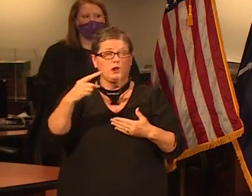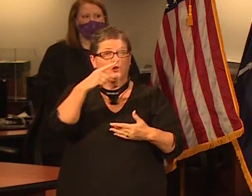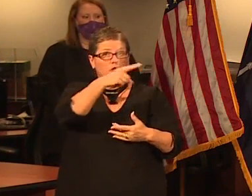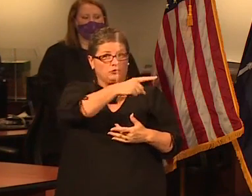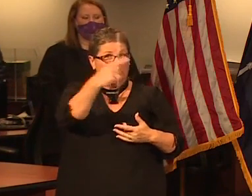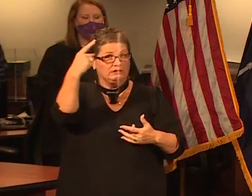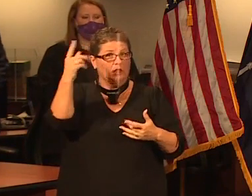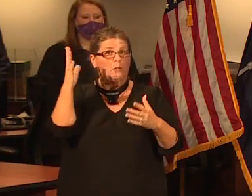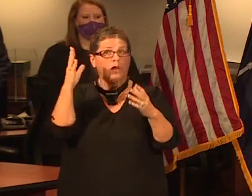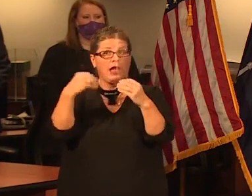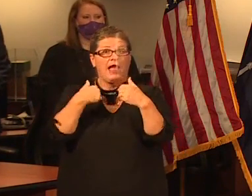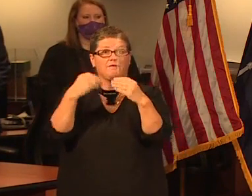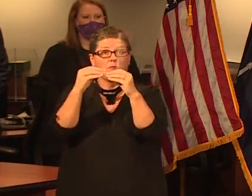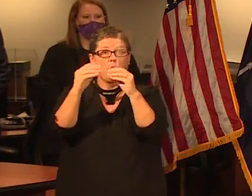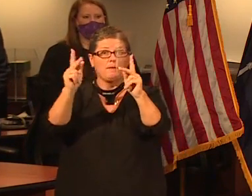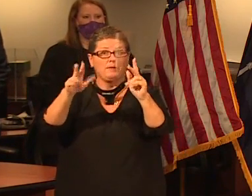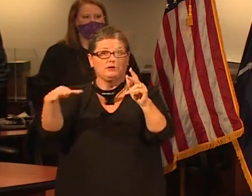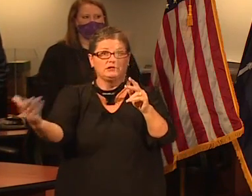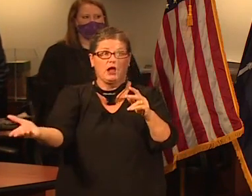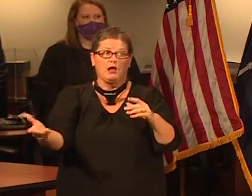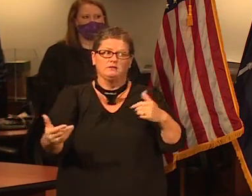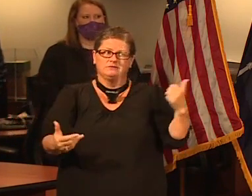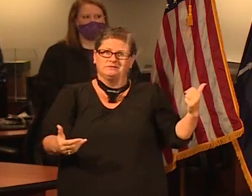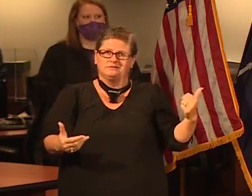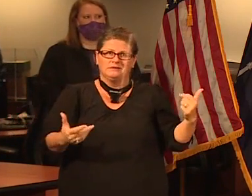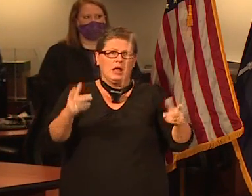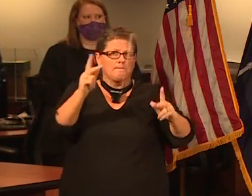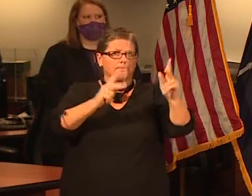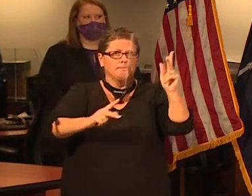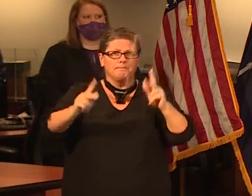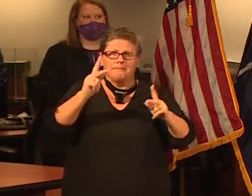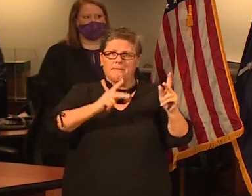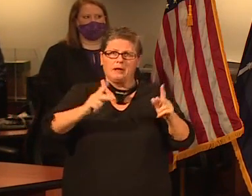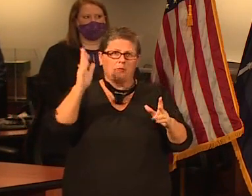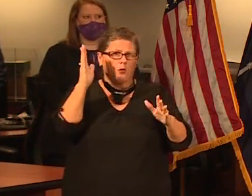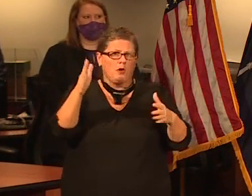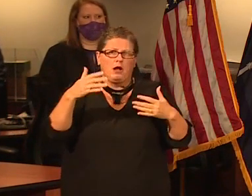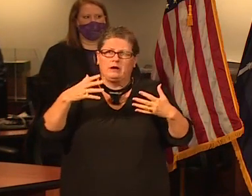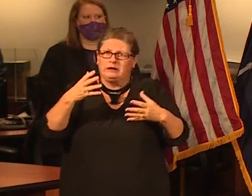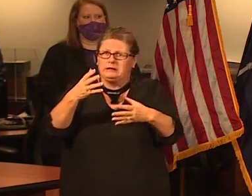ARE YOU WOR FRID MORE SCHOOLS OPEN UP, WE COULD SEE MORE.